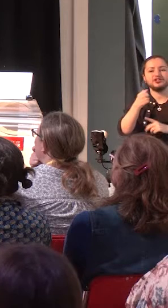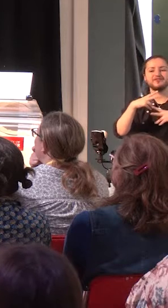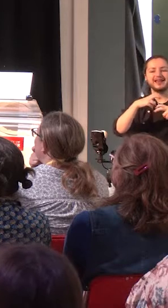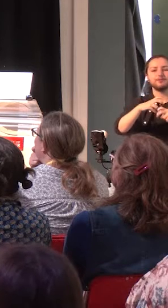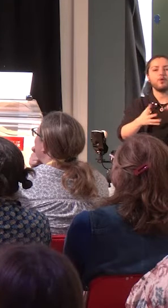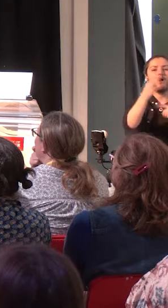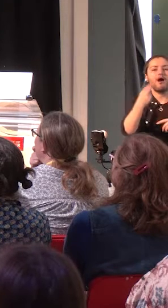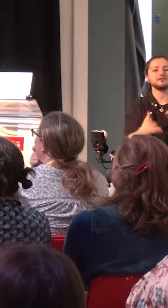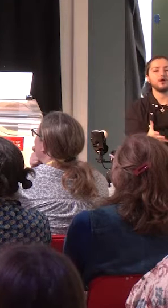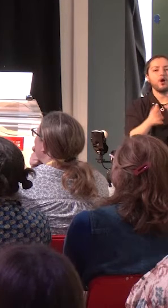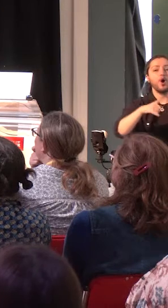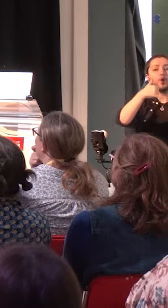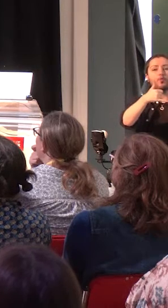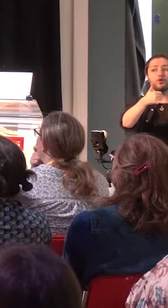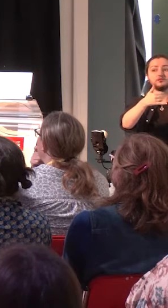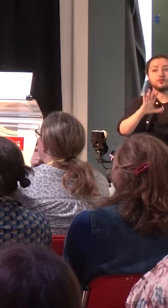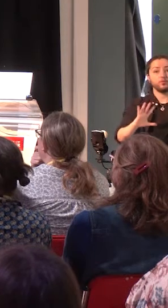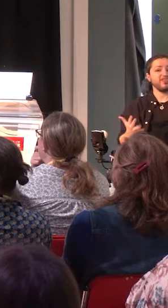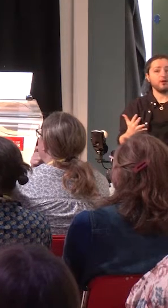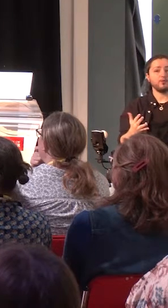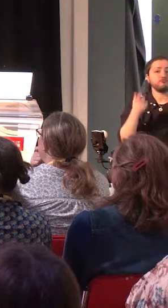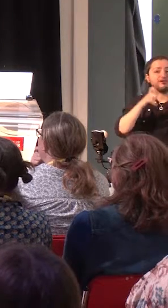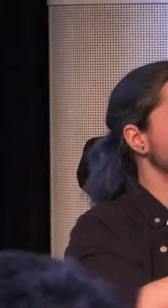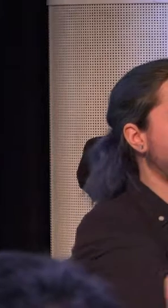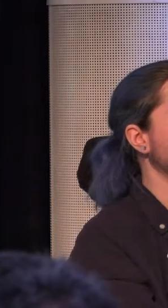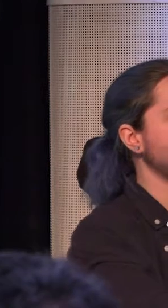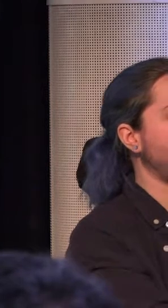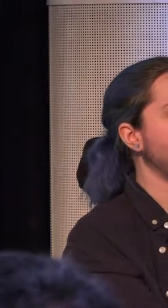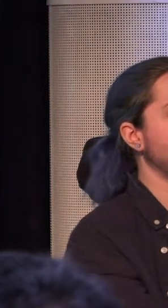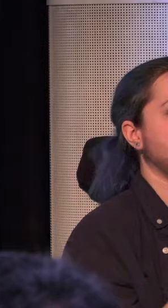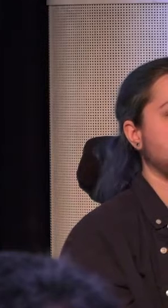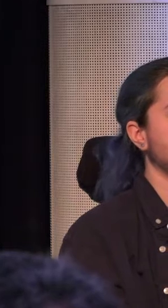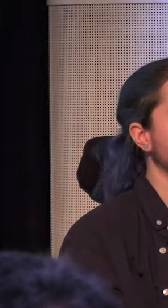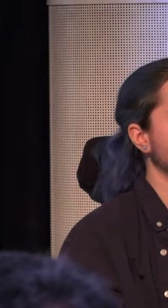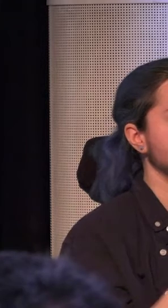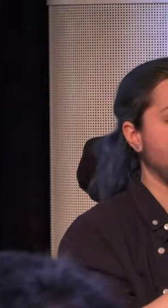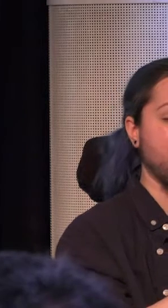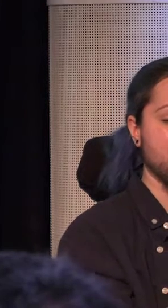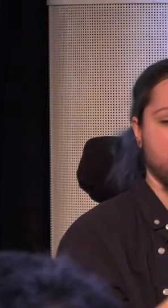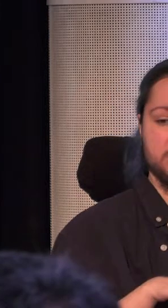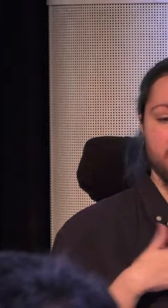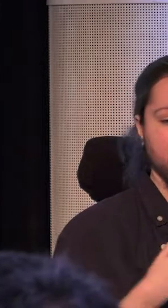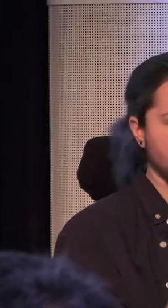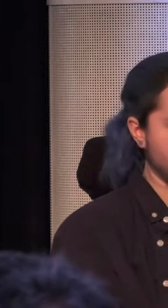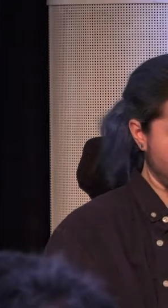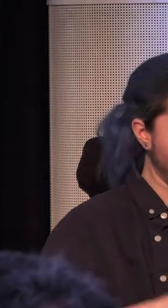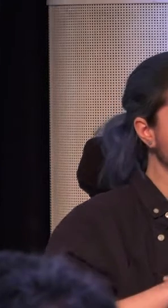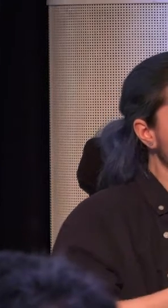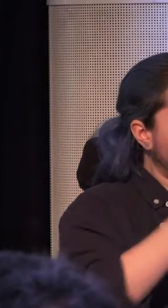without the support of a resident artist. So at that point, we felt confident because we'd learn so much that we was able